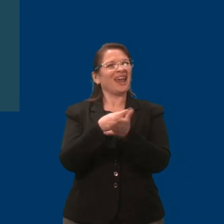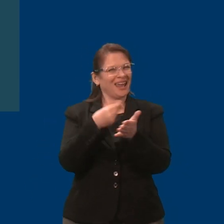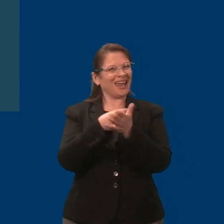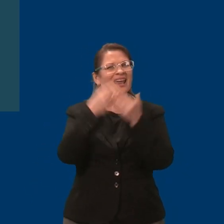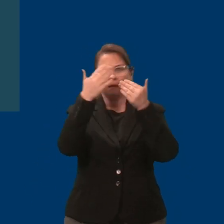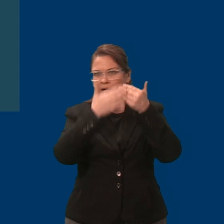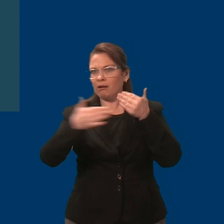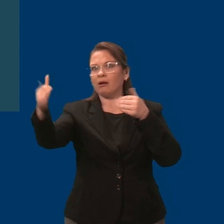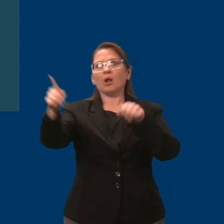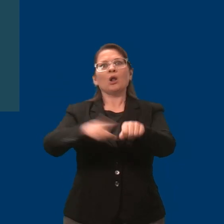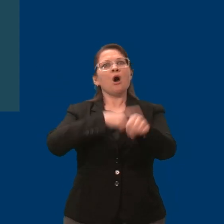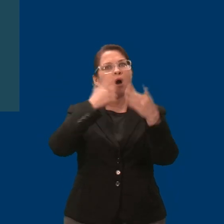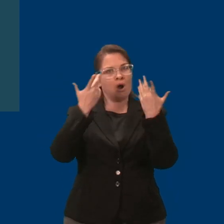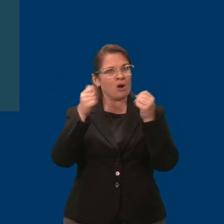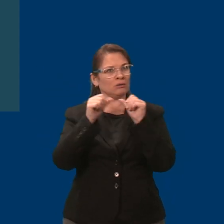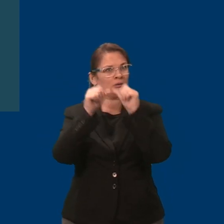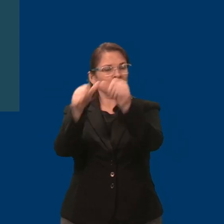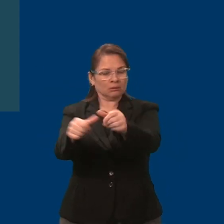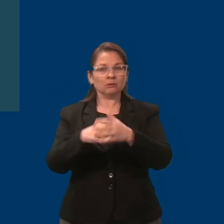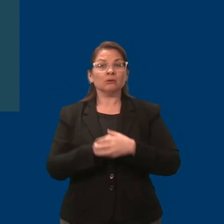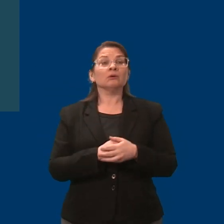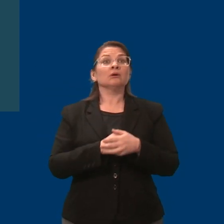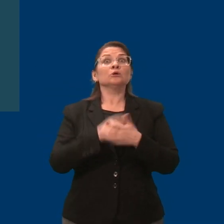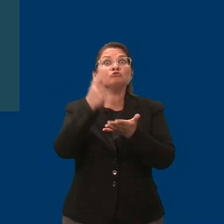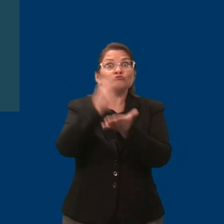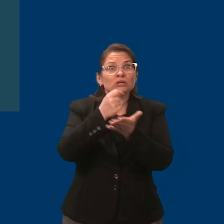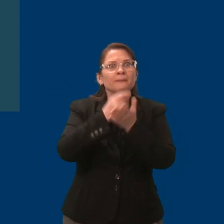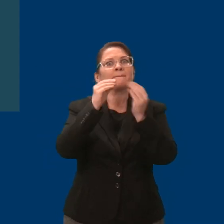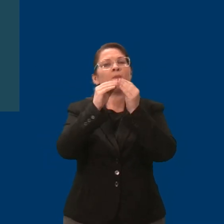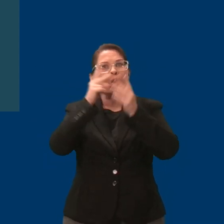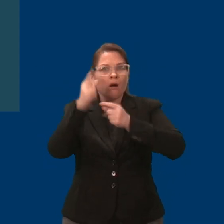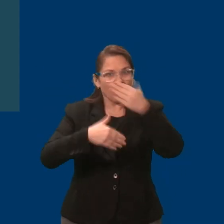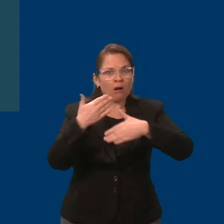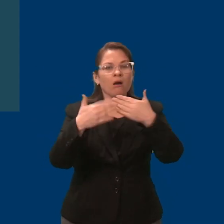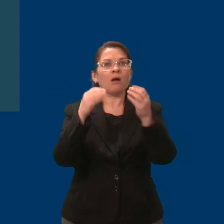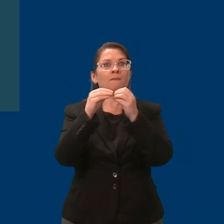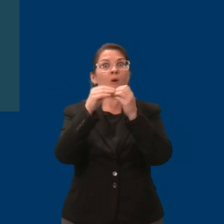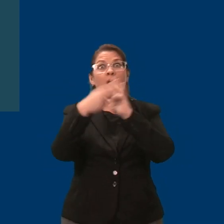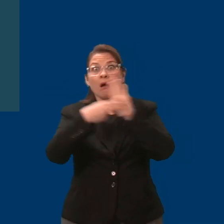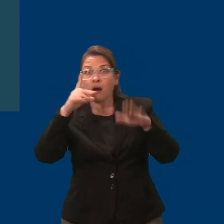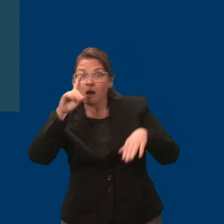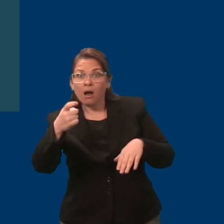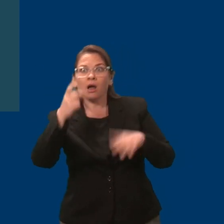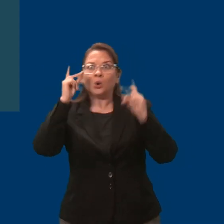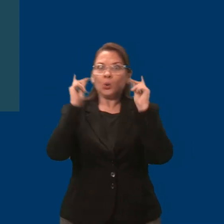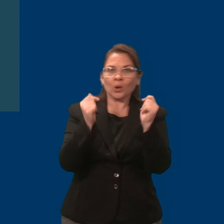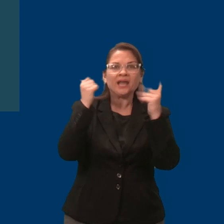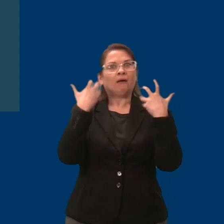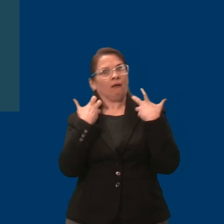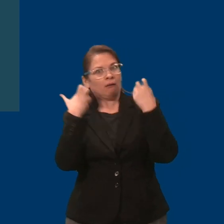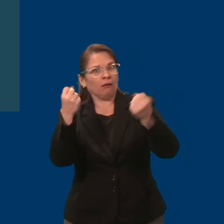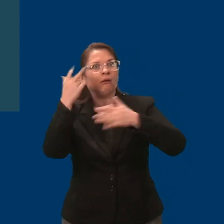which slows down the disease progression, and the need for facility care or nursing support. The state would save in the long term